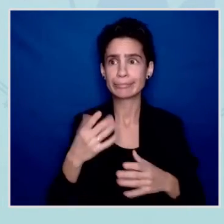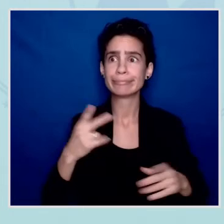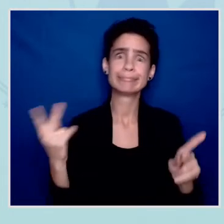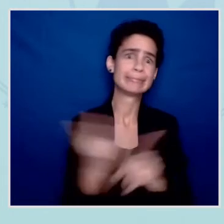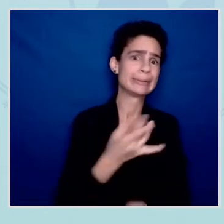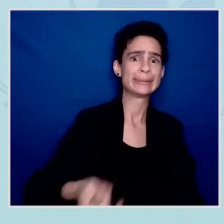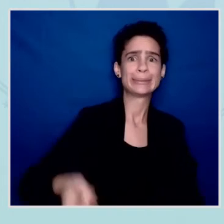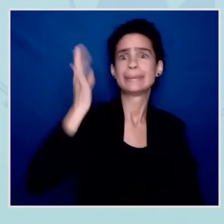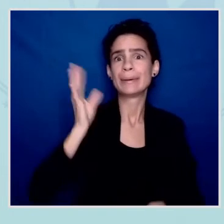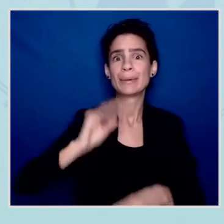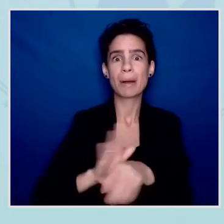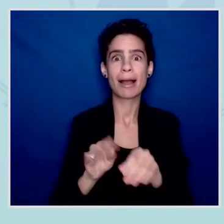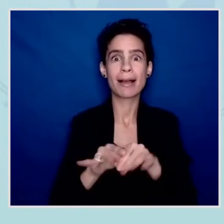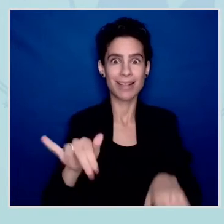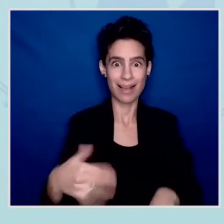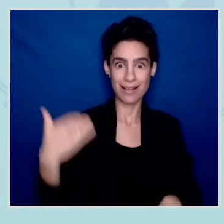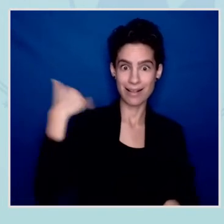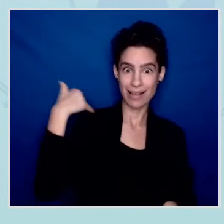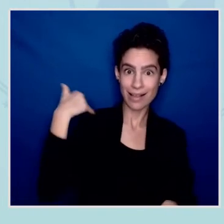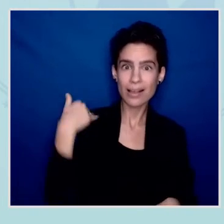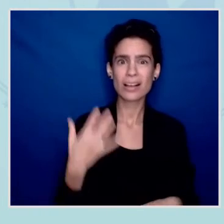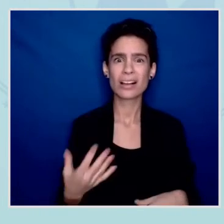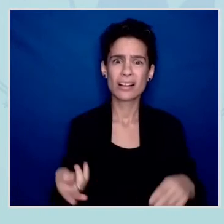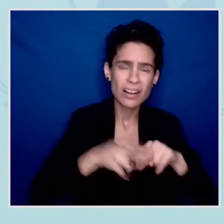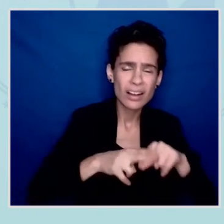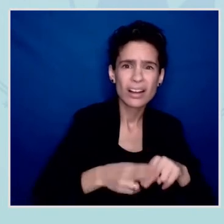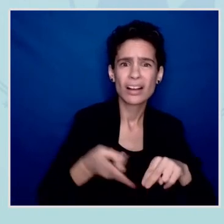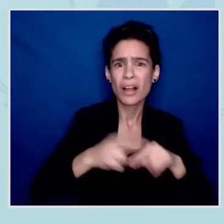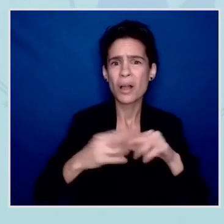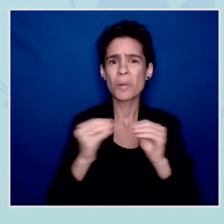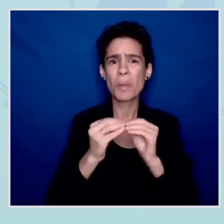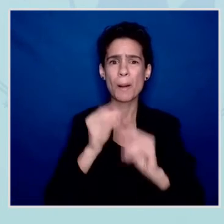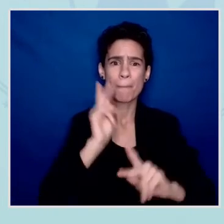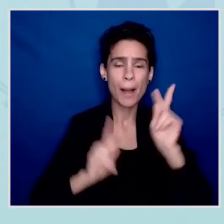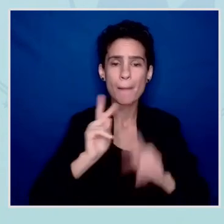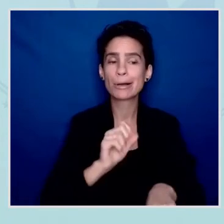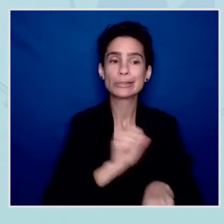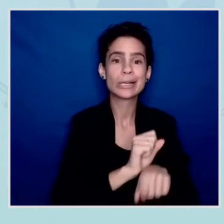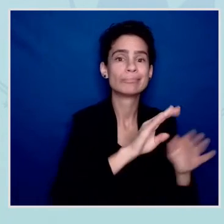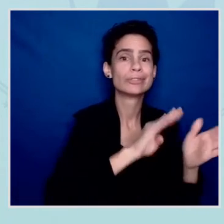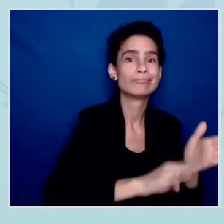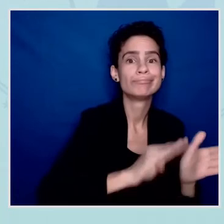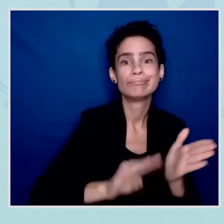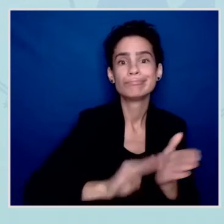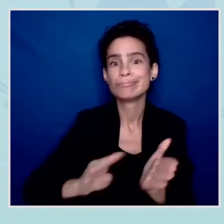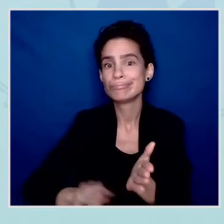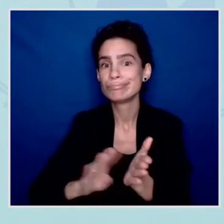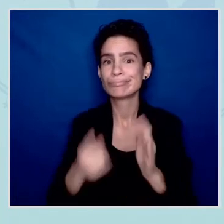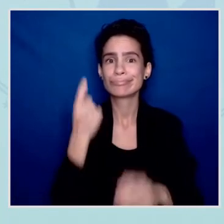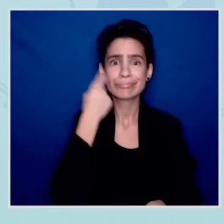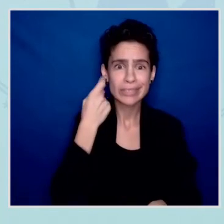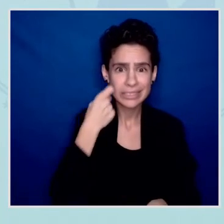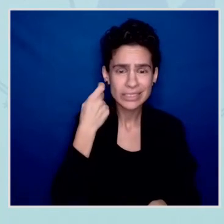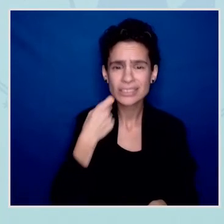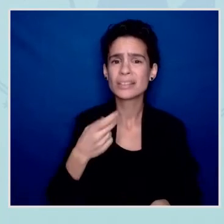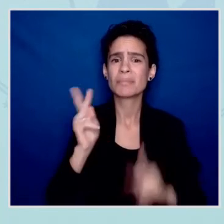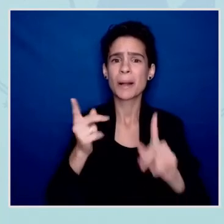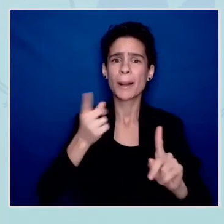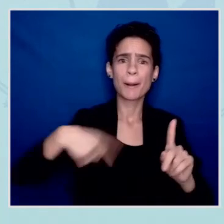THE FIRST NEGATIVE JOBS REPORT SINCE THE HEIGHT OF THE